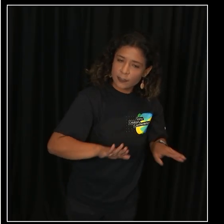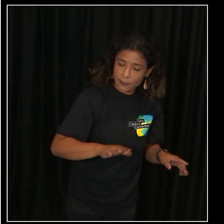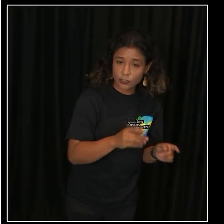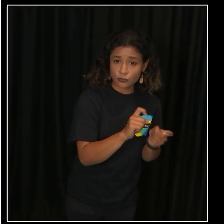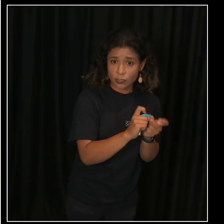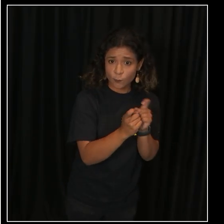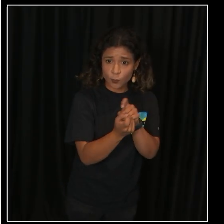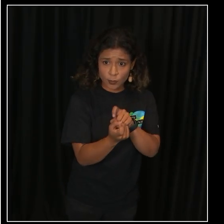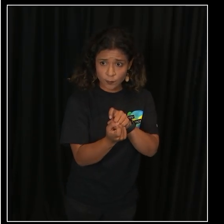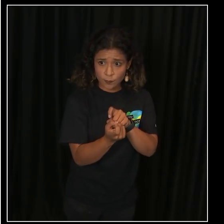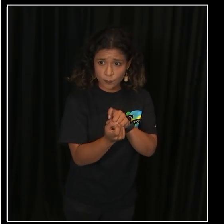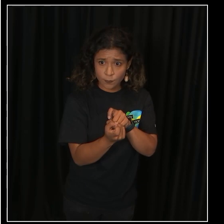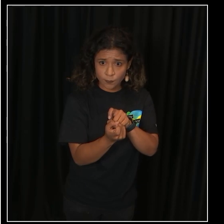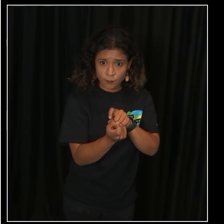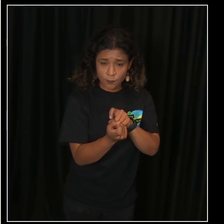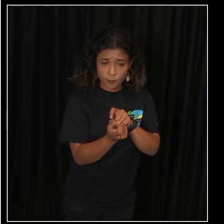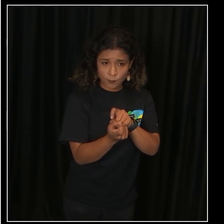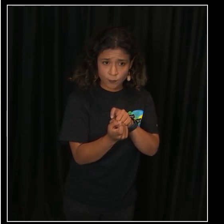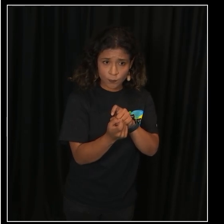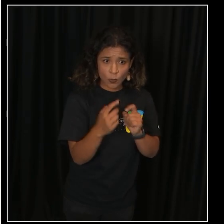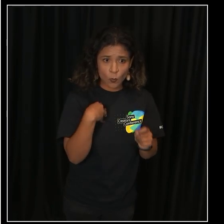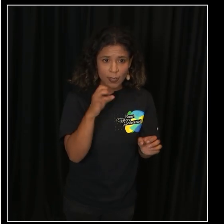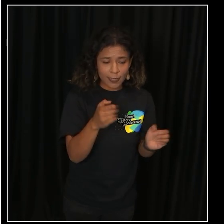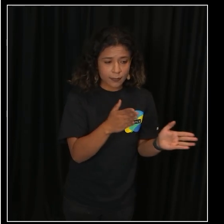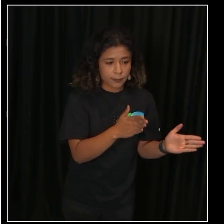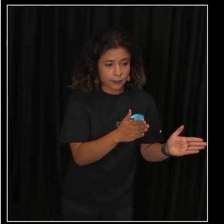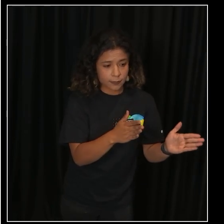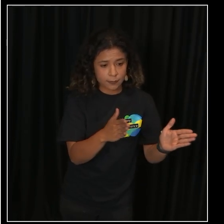we can reorientate our entire this data such that all the rays are parallel.